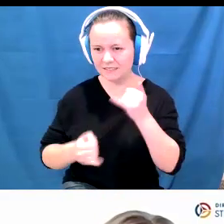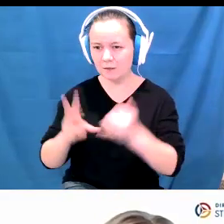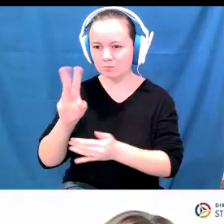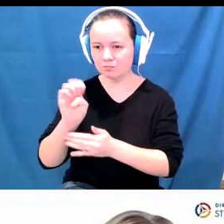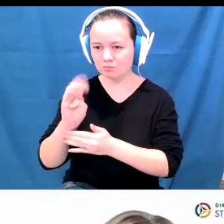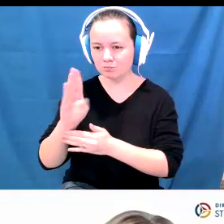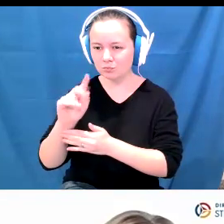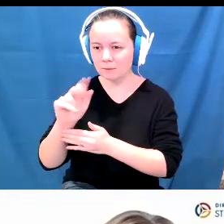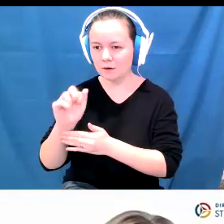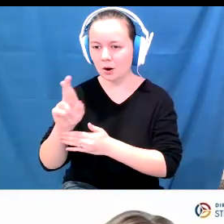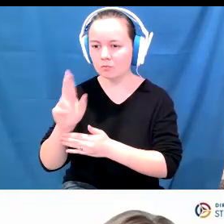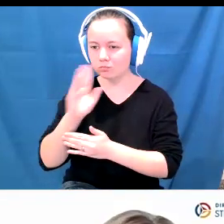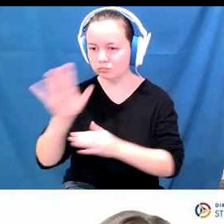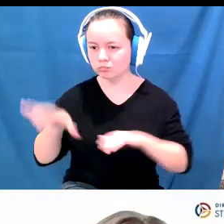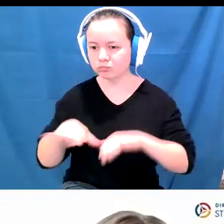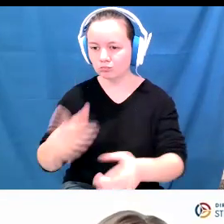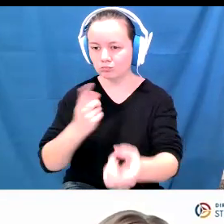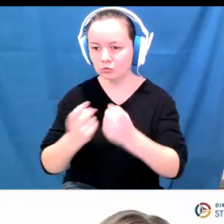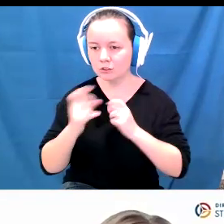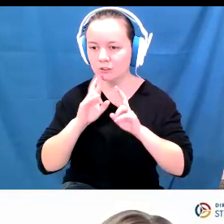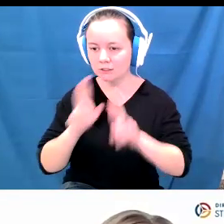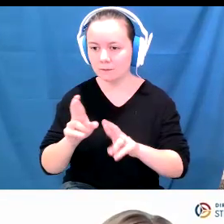Please use the Q&A feature to ask questions to panelists.